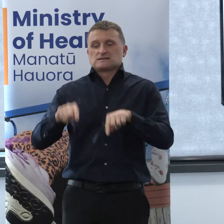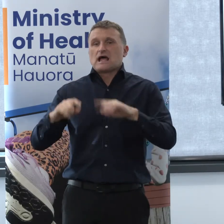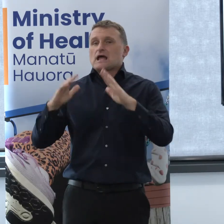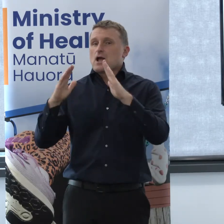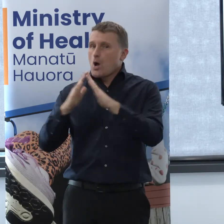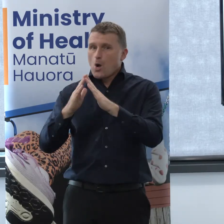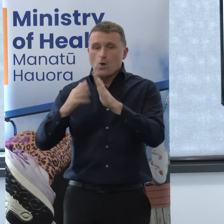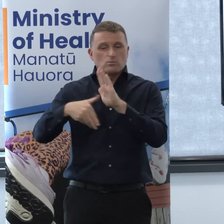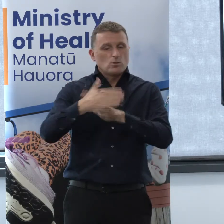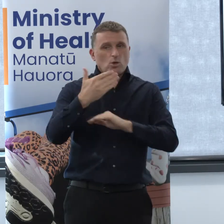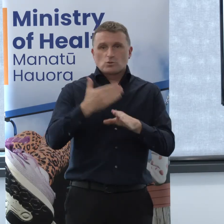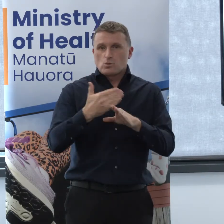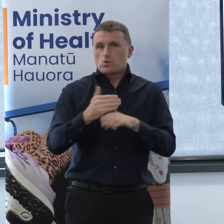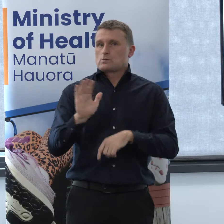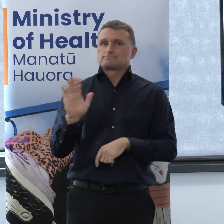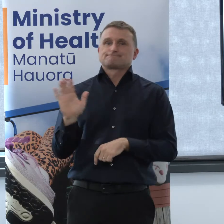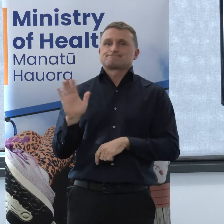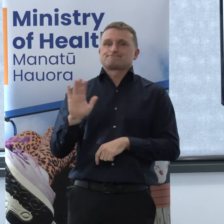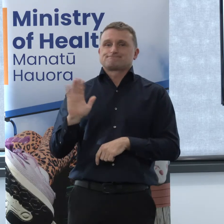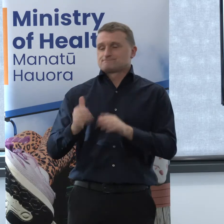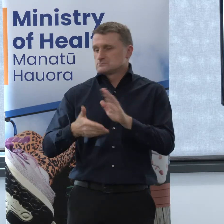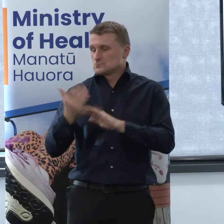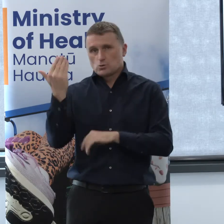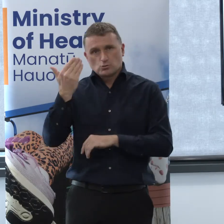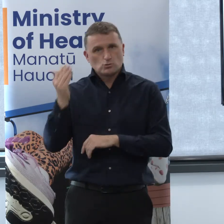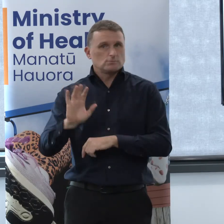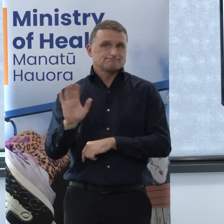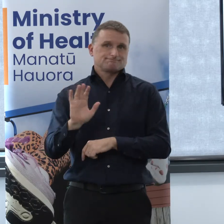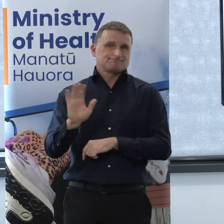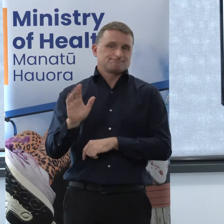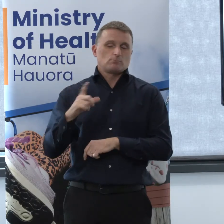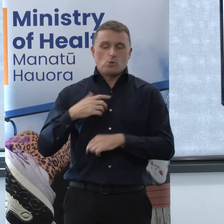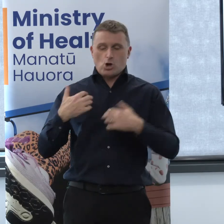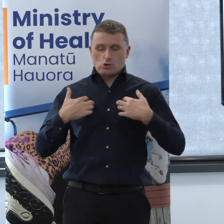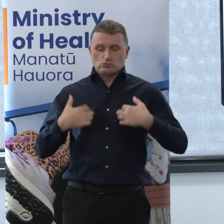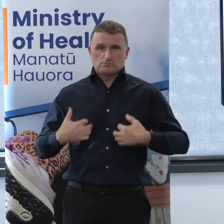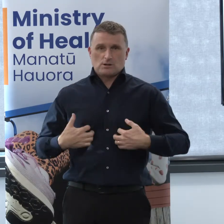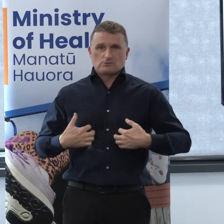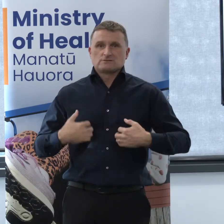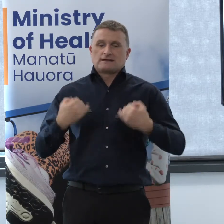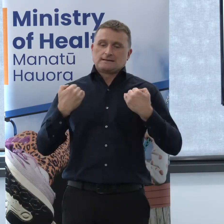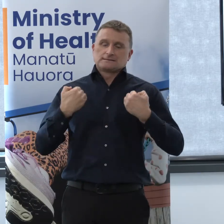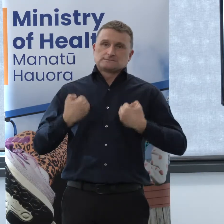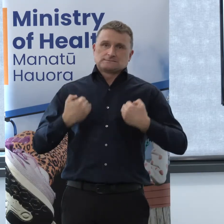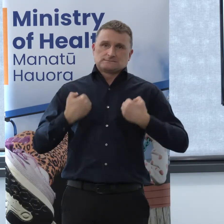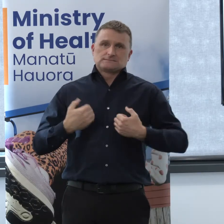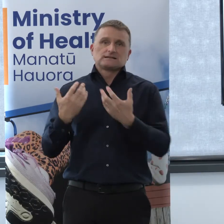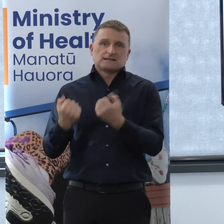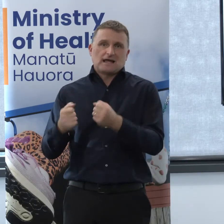is not good, it is still appropriate to wear a mask to cut down transmission of COVID- And most importantly, if you are unwell, it is important to stay at home and not go to work